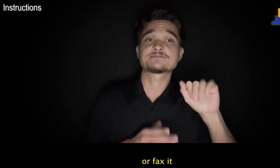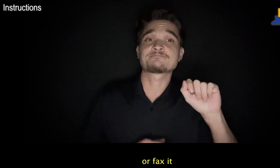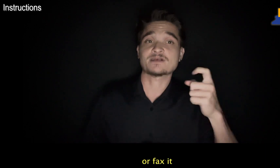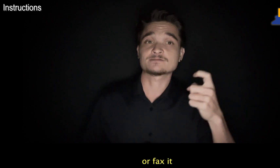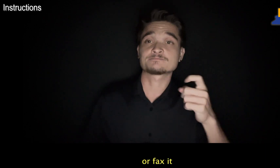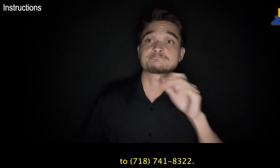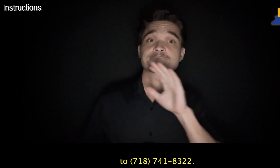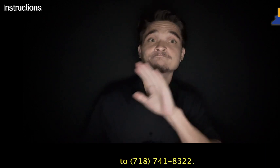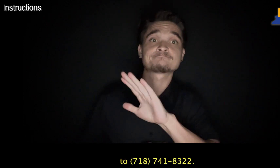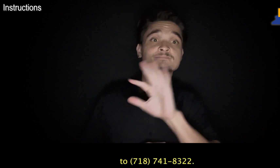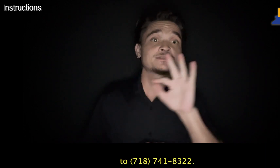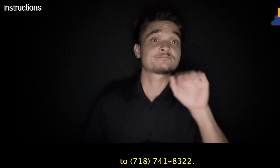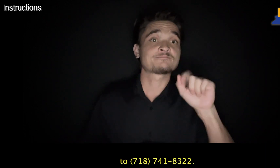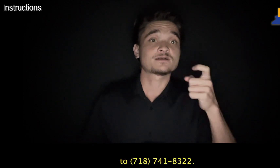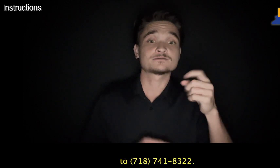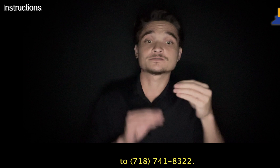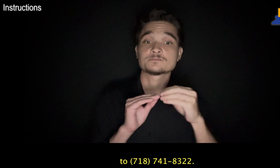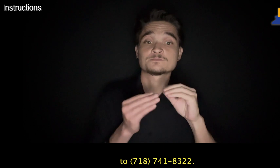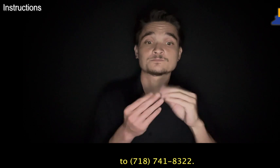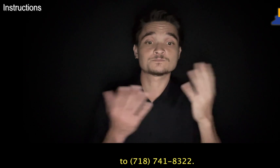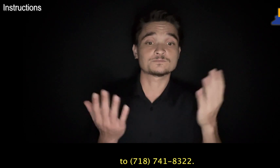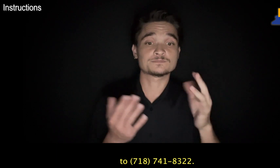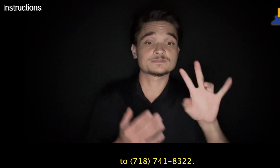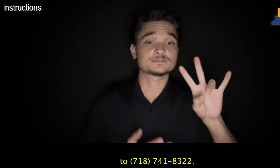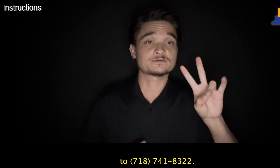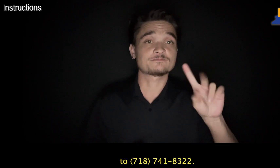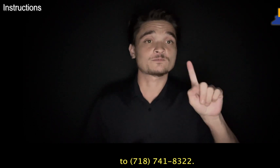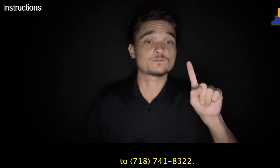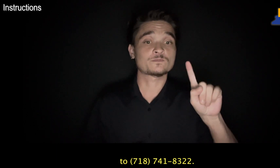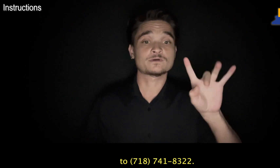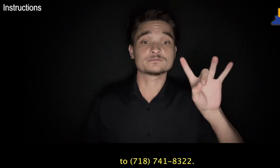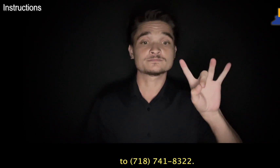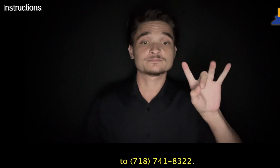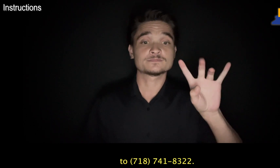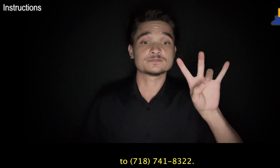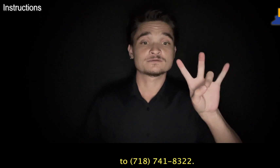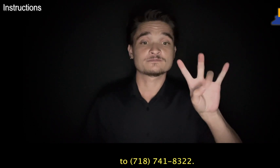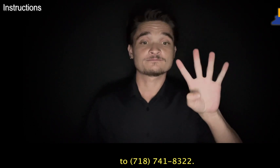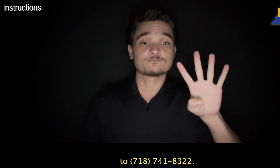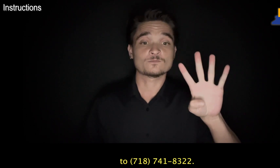or fax it to (718) 741-8322.